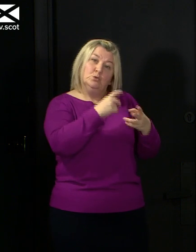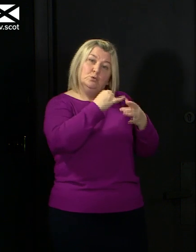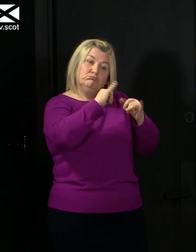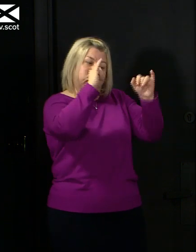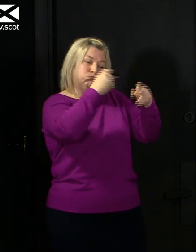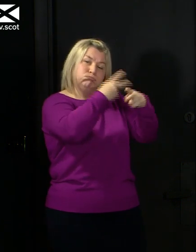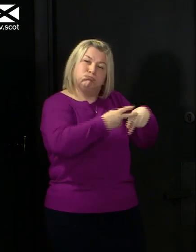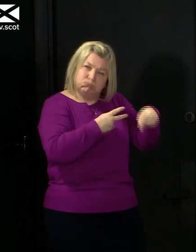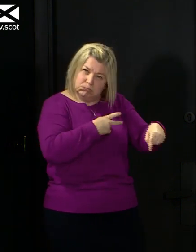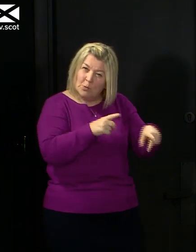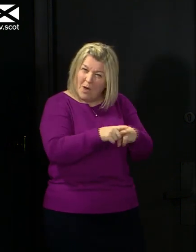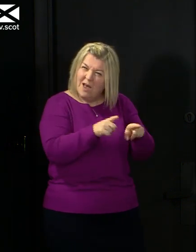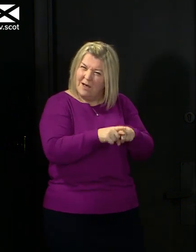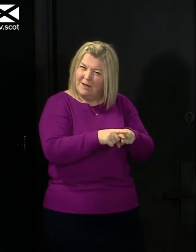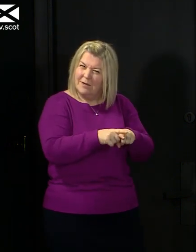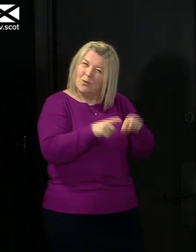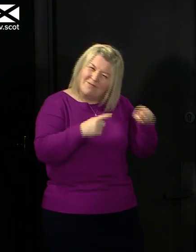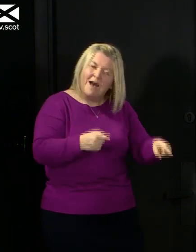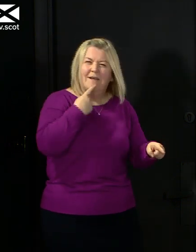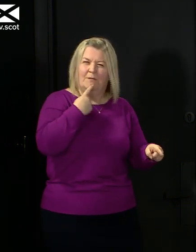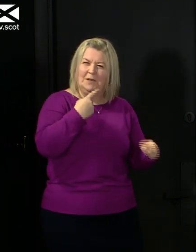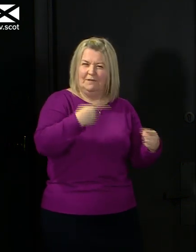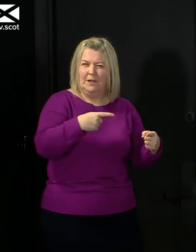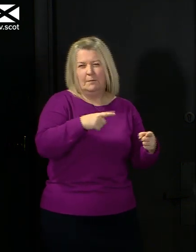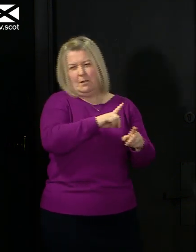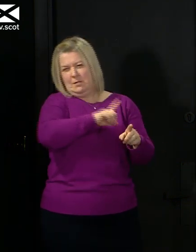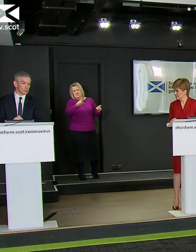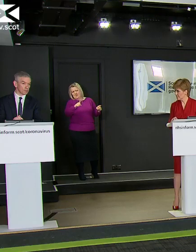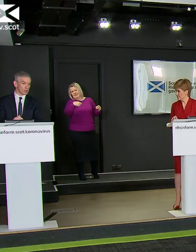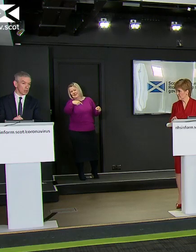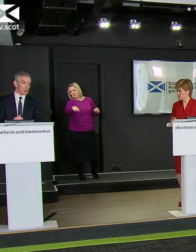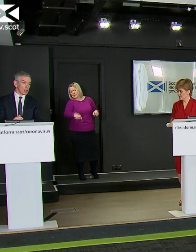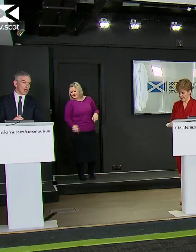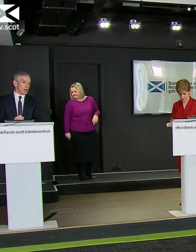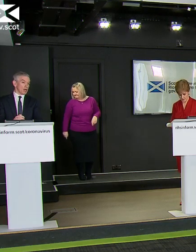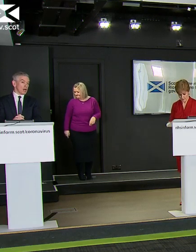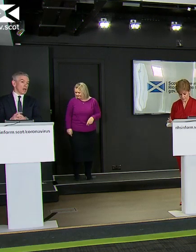Scotland will be able to make available. Gregor do you want to add anything to that?